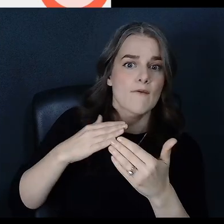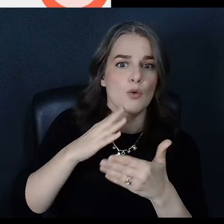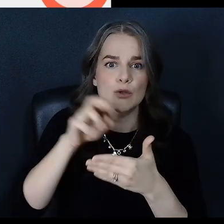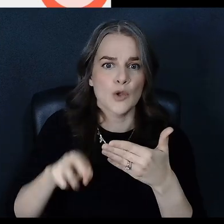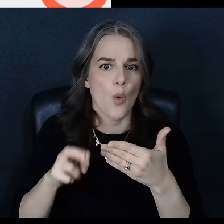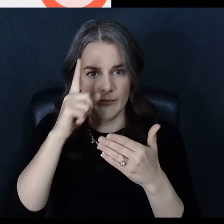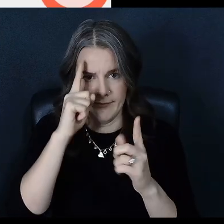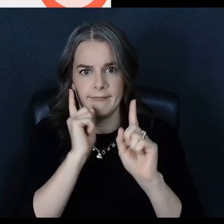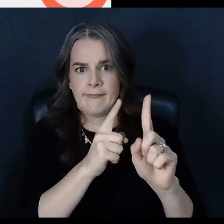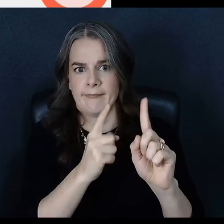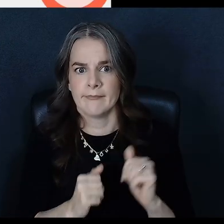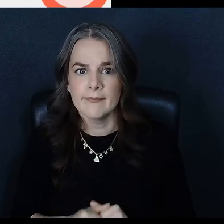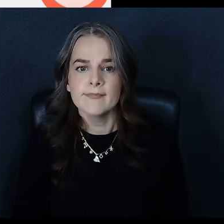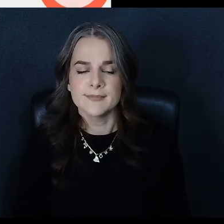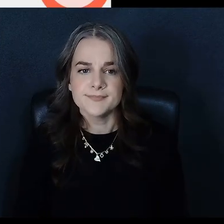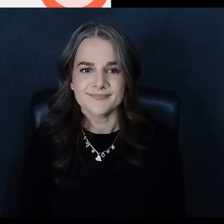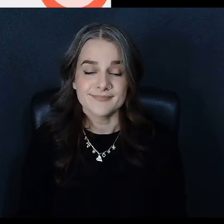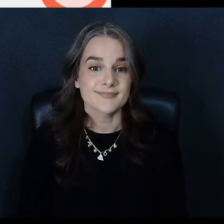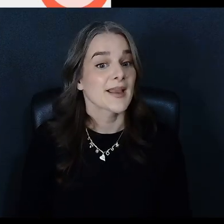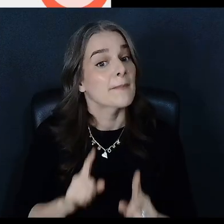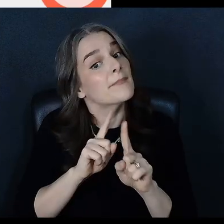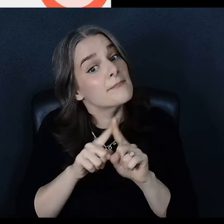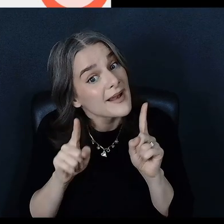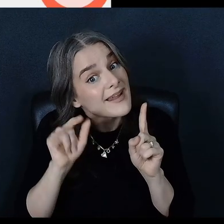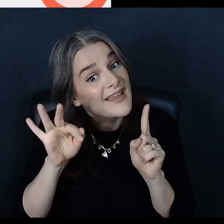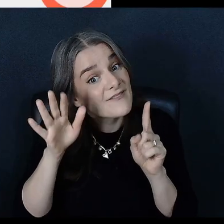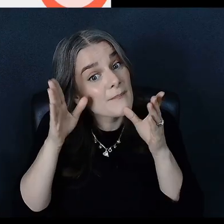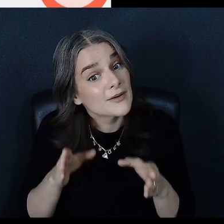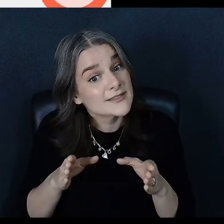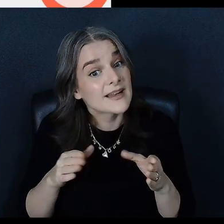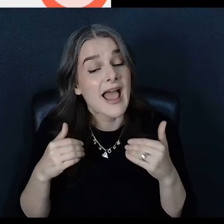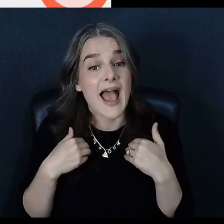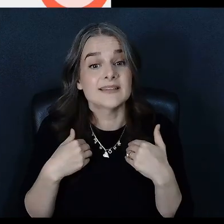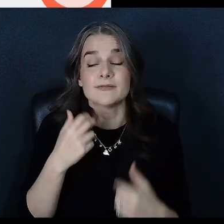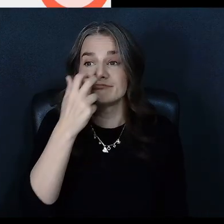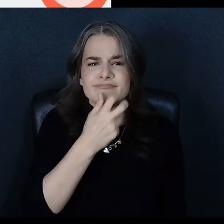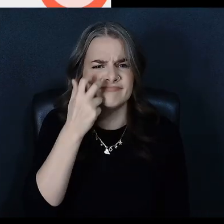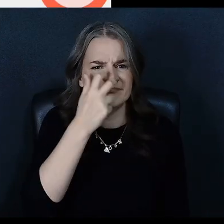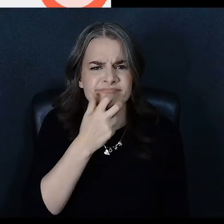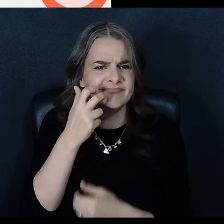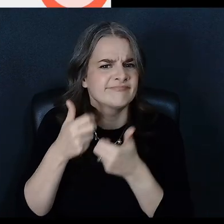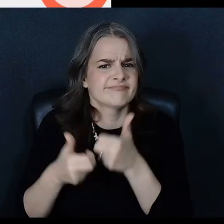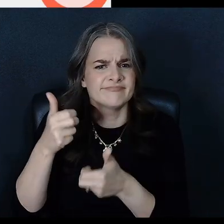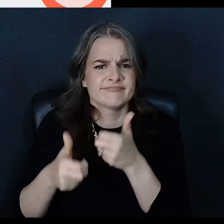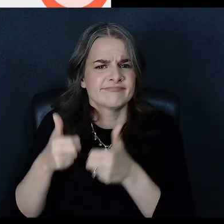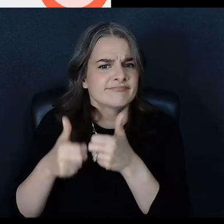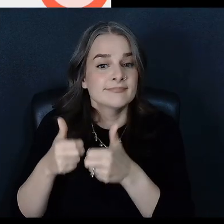that if we're working with individuals where their speech is affected in some way, they are sometimes on the outside looking in